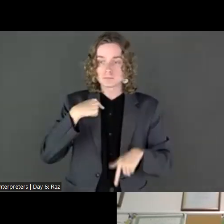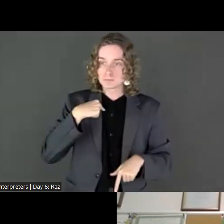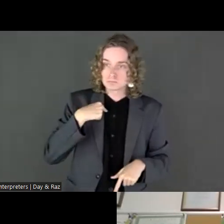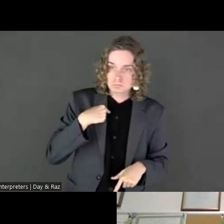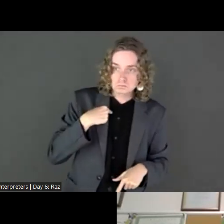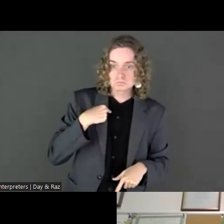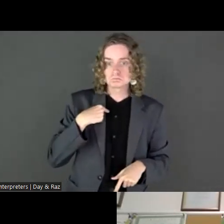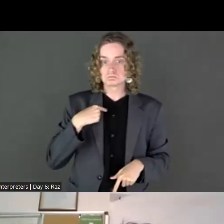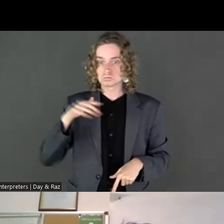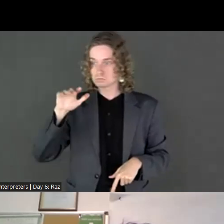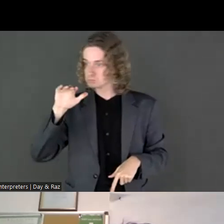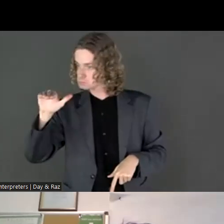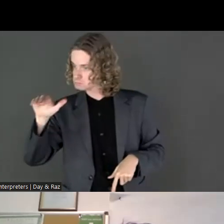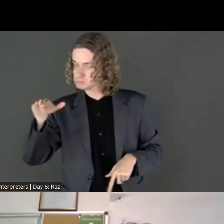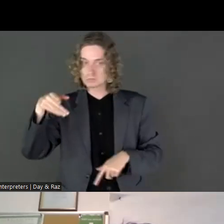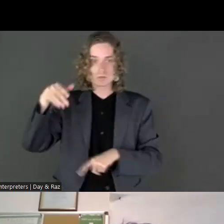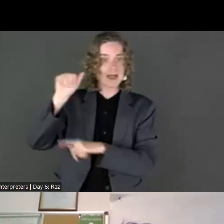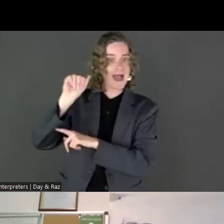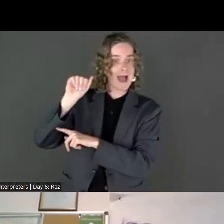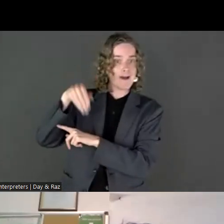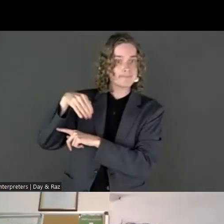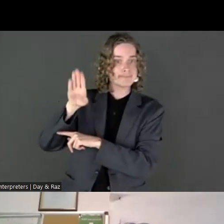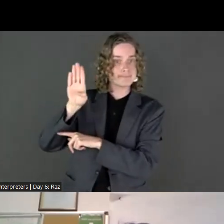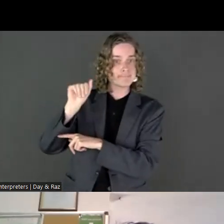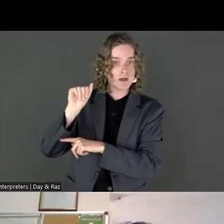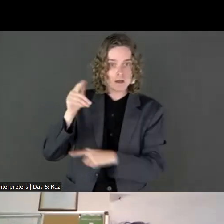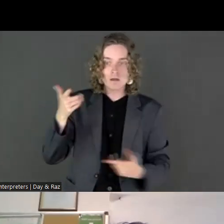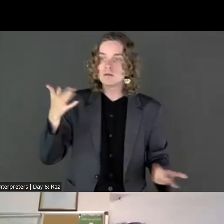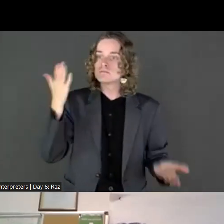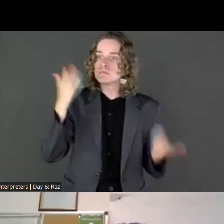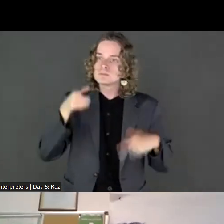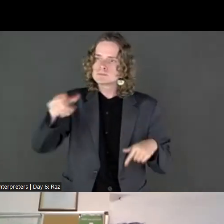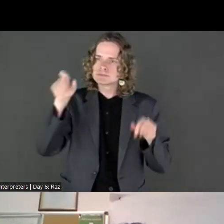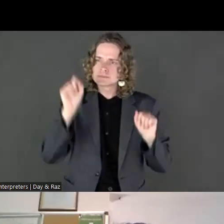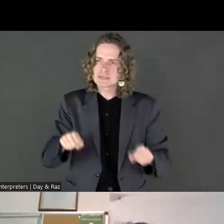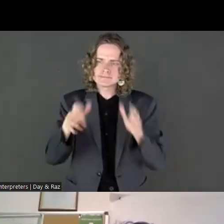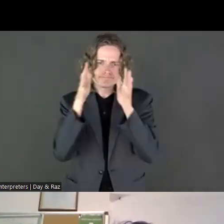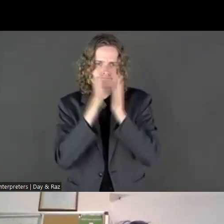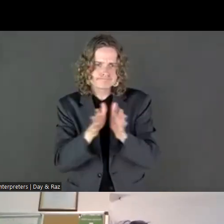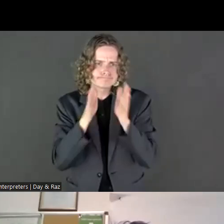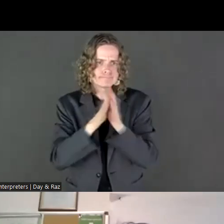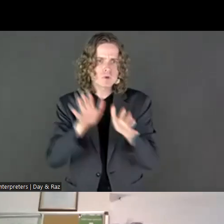Amber, maybe from your experience within bridge, and the objectives that bridge particularly